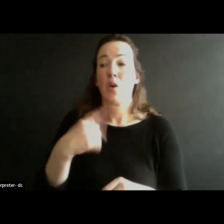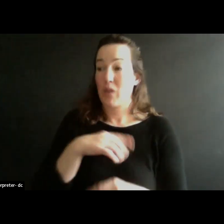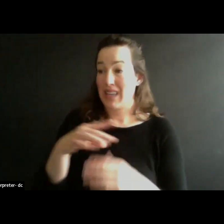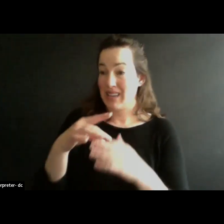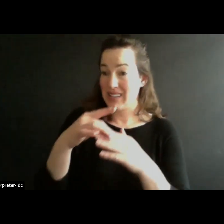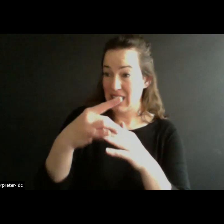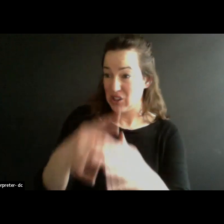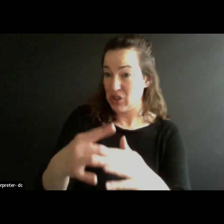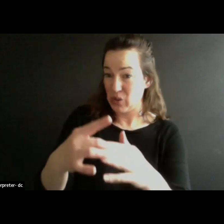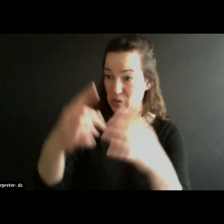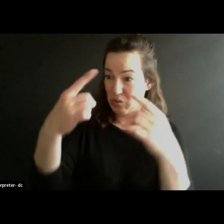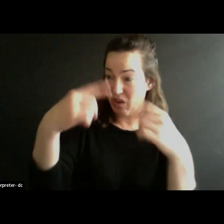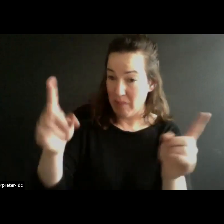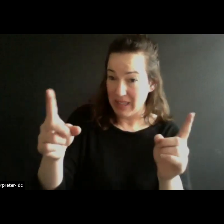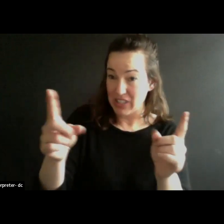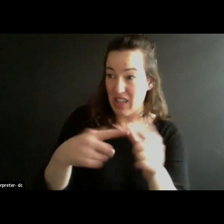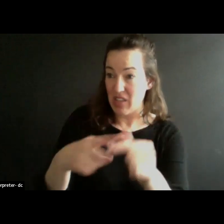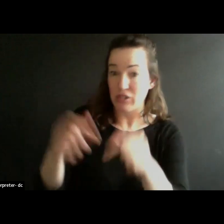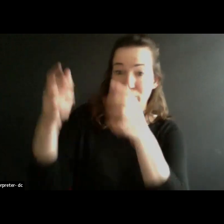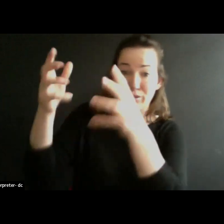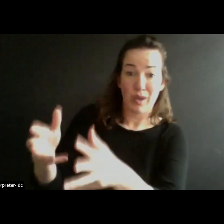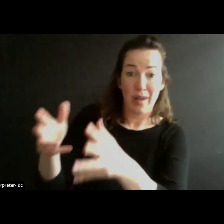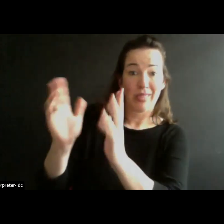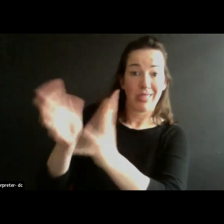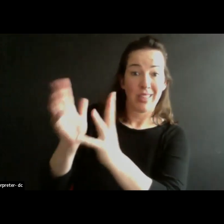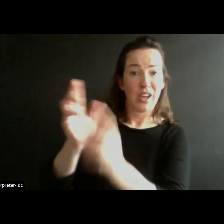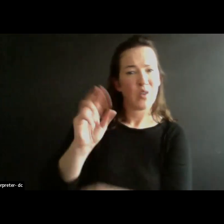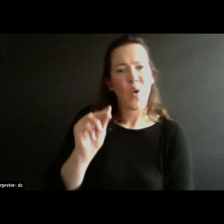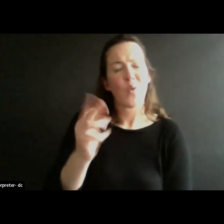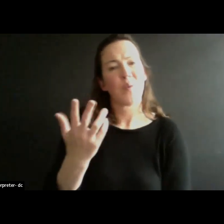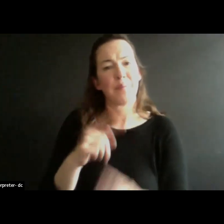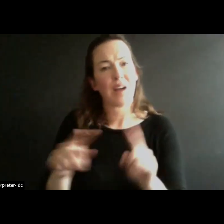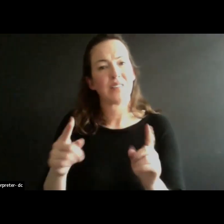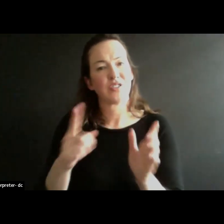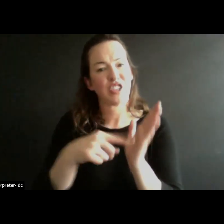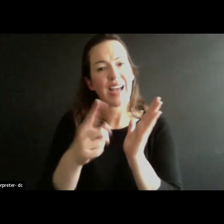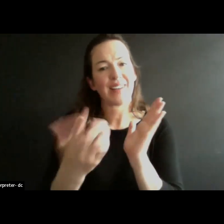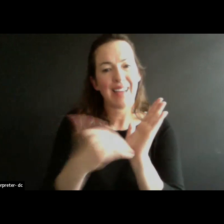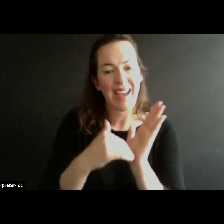you wanna do. And then we just kind of then would piece out right. So when you do, those